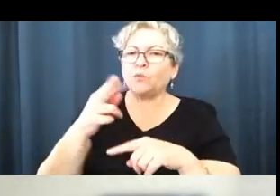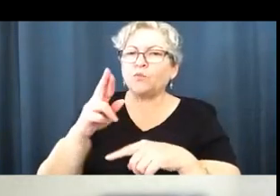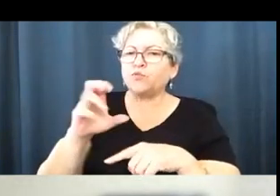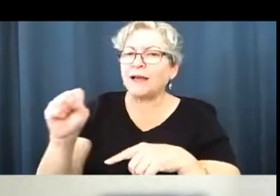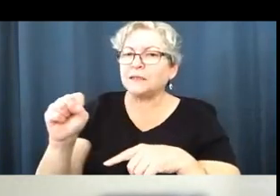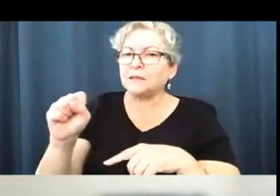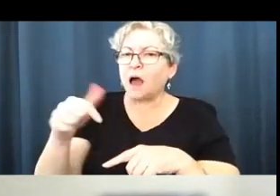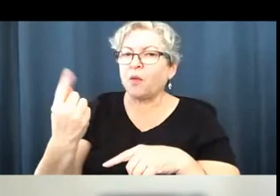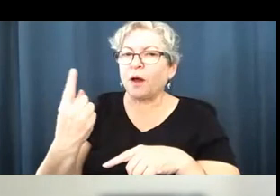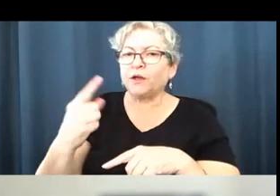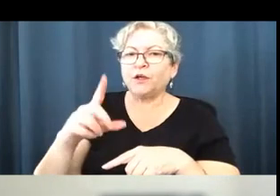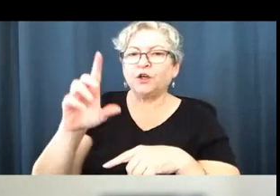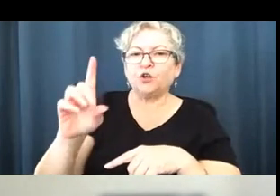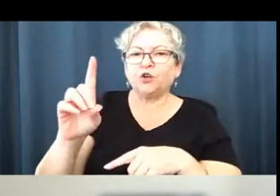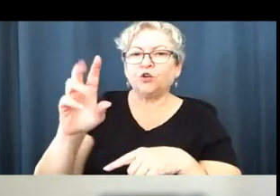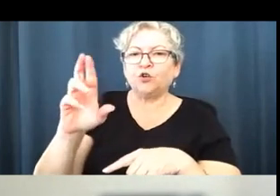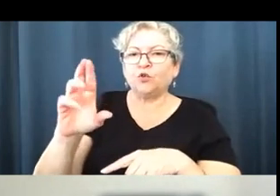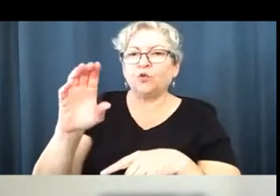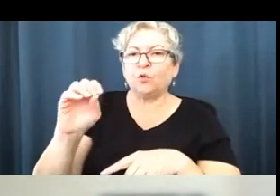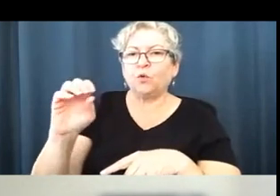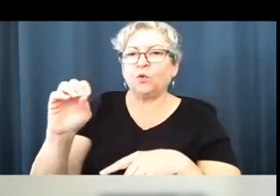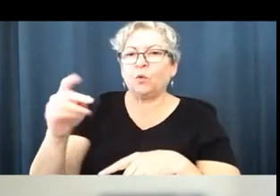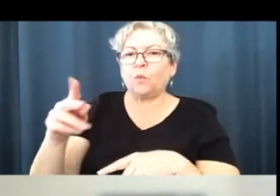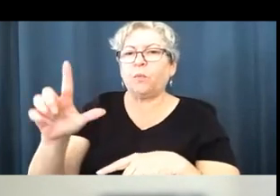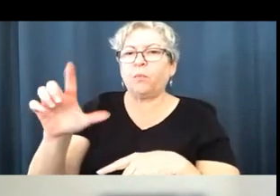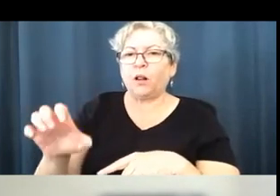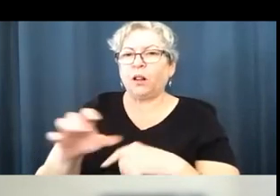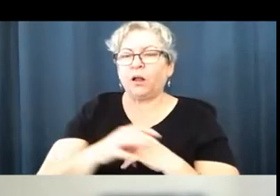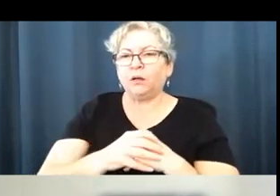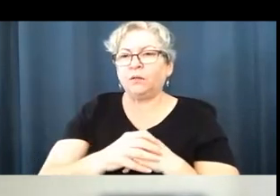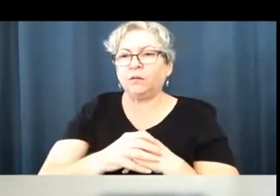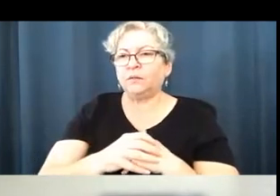Good, that's another good tool you can start with, yeah. Yeah, it's just a new content management